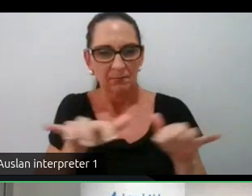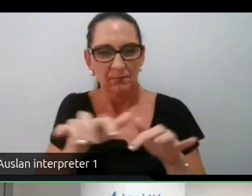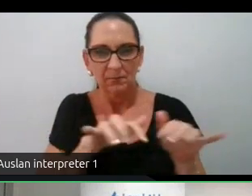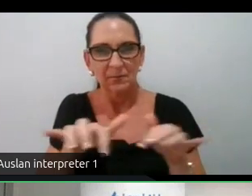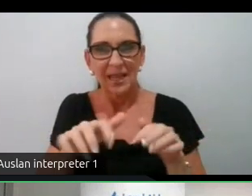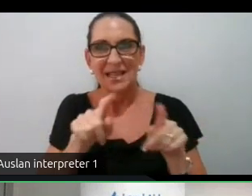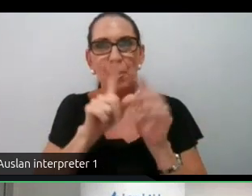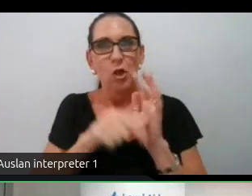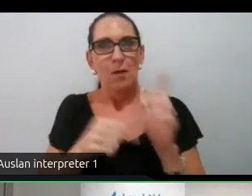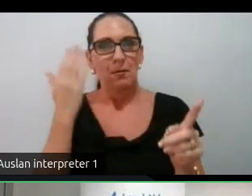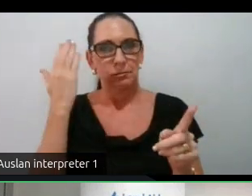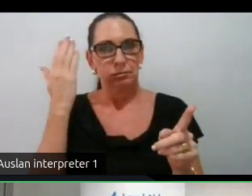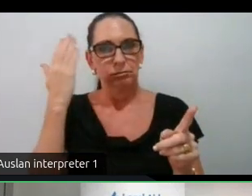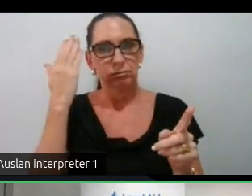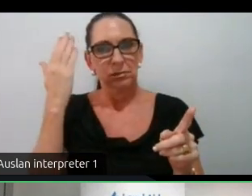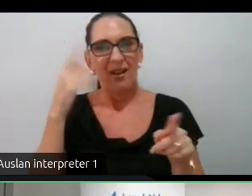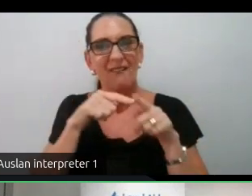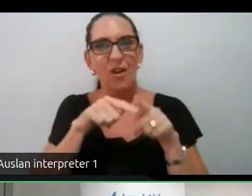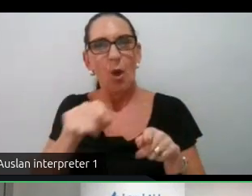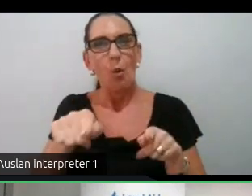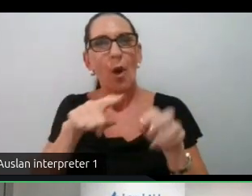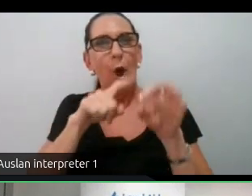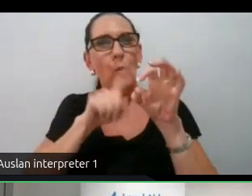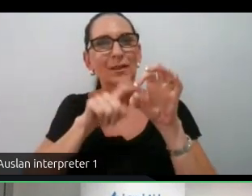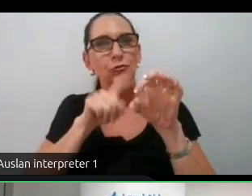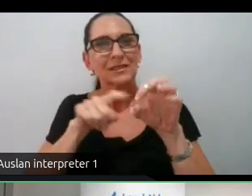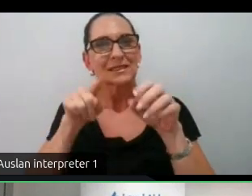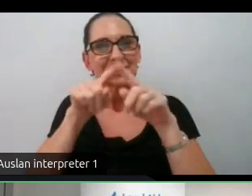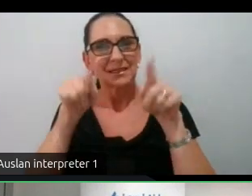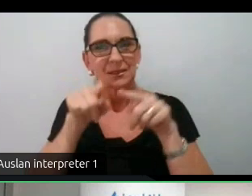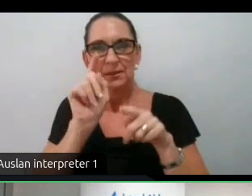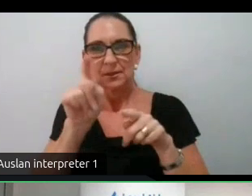through during the webinar. There's a questions box that you can type them into and we'll ask